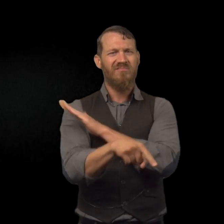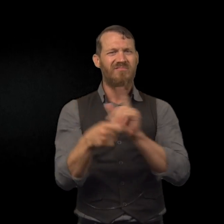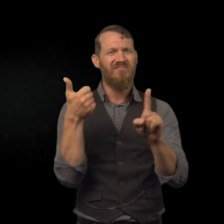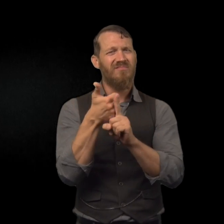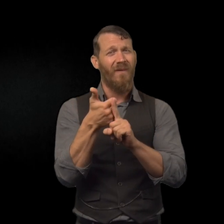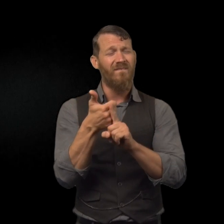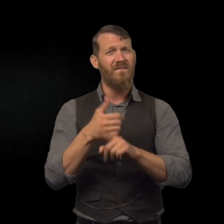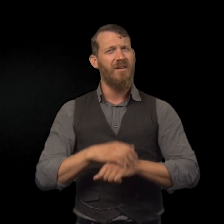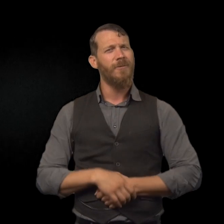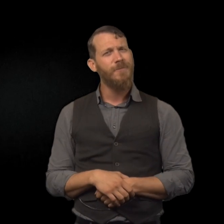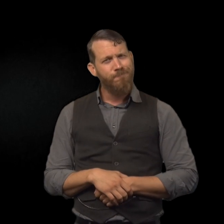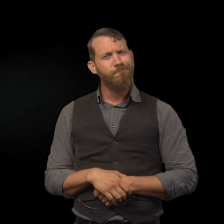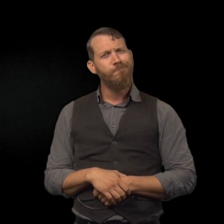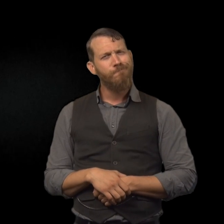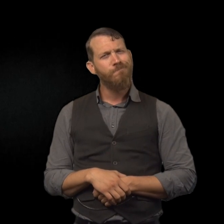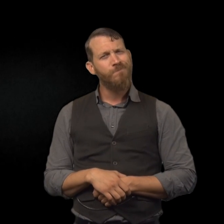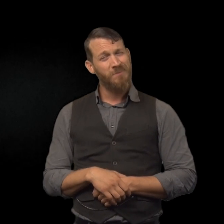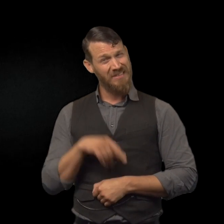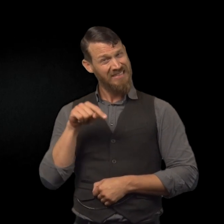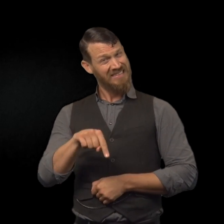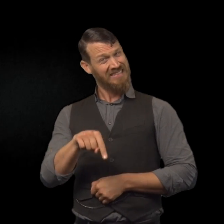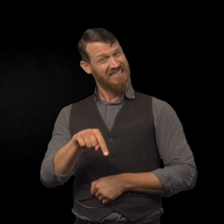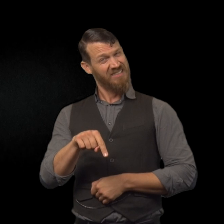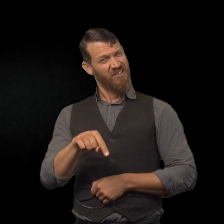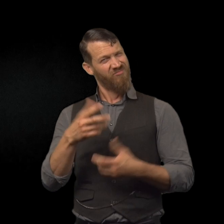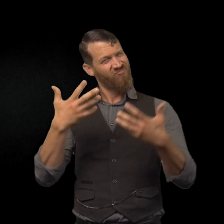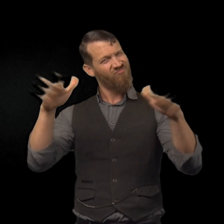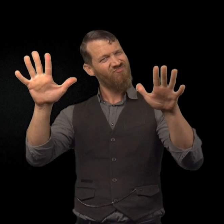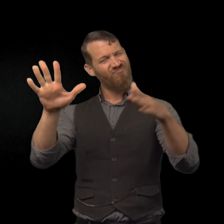Will Mr. Hyde die or kill himself?